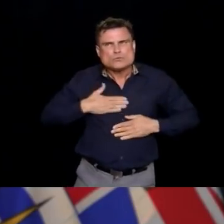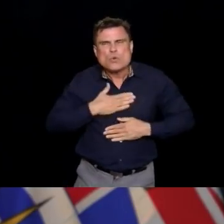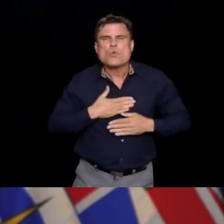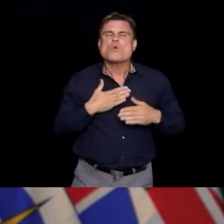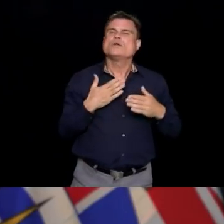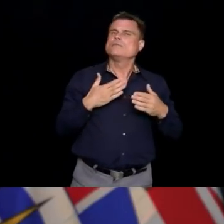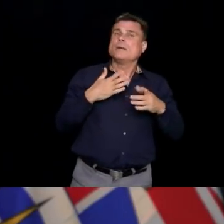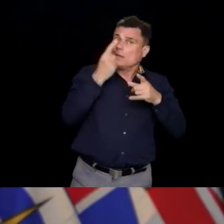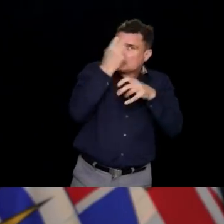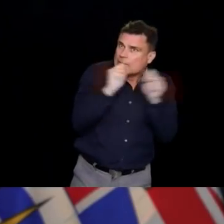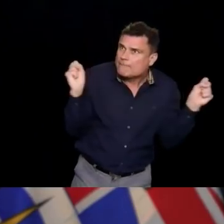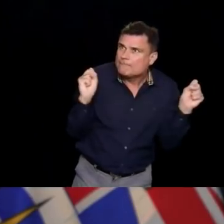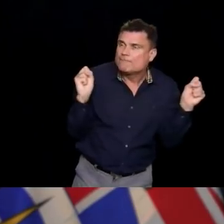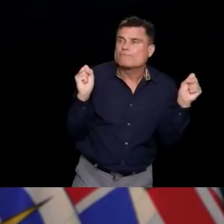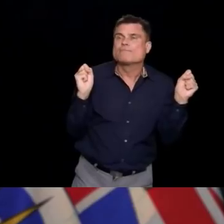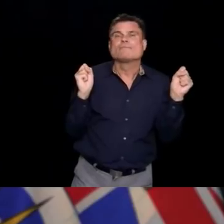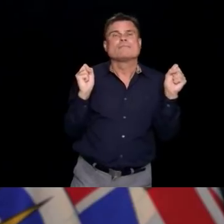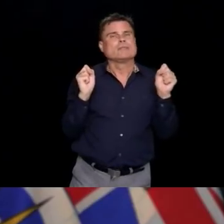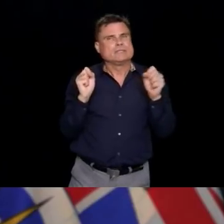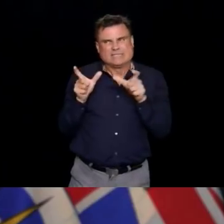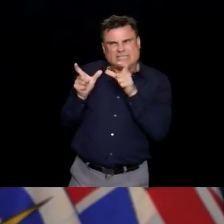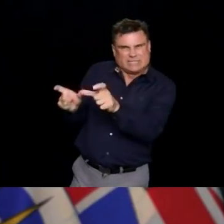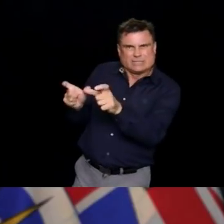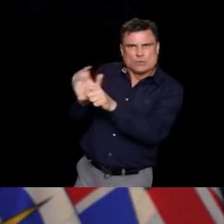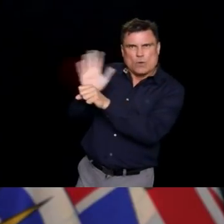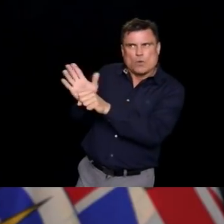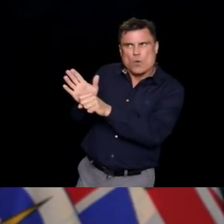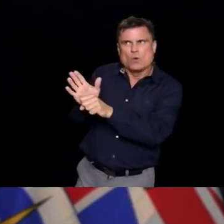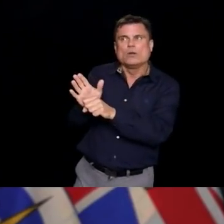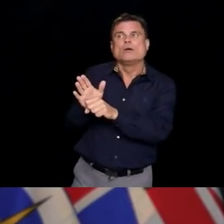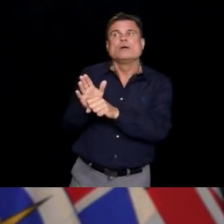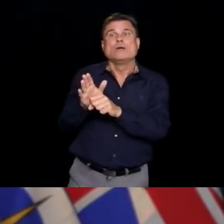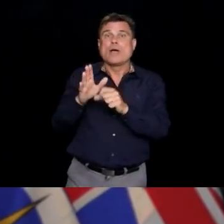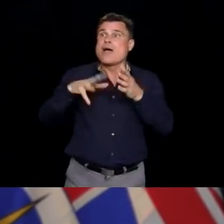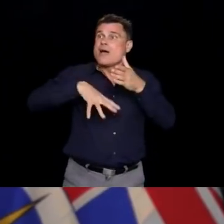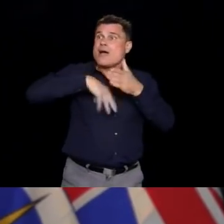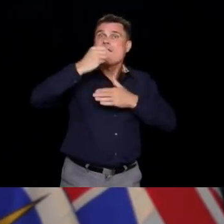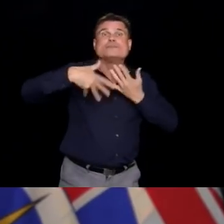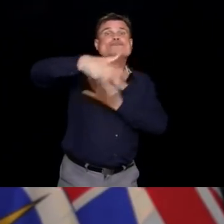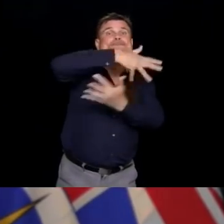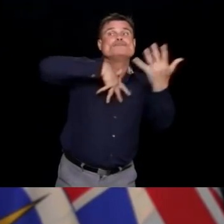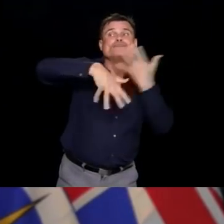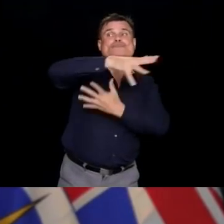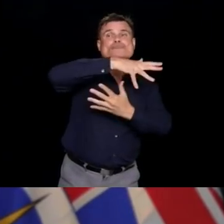Or as I say, we need to play safe and stay safe. Always know who you're with when you're out.